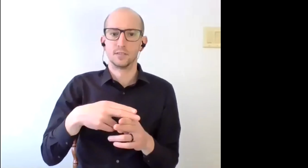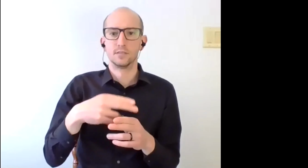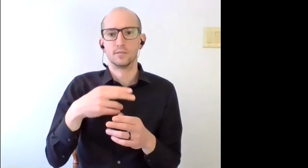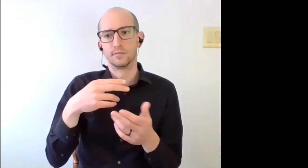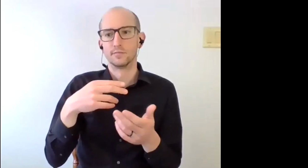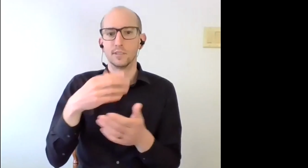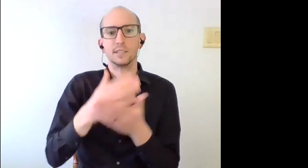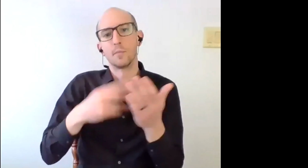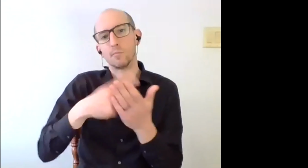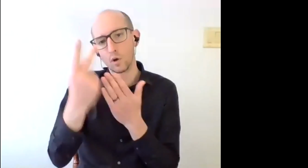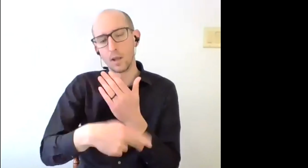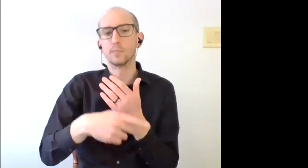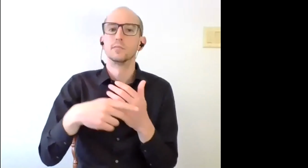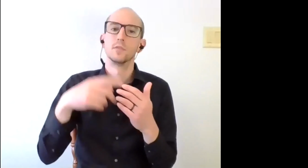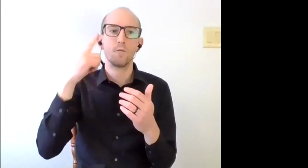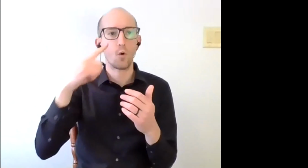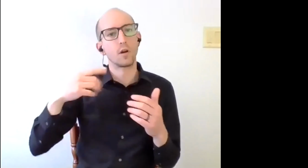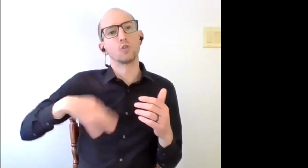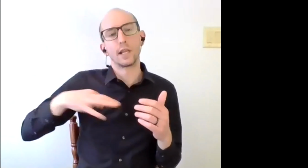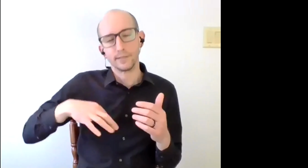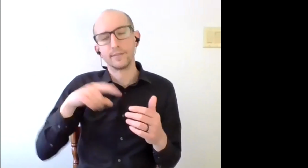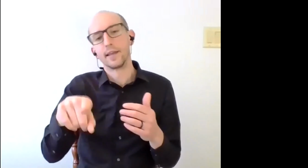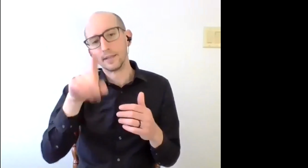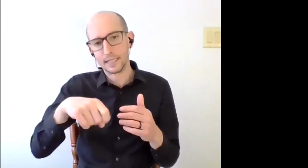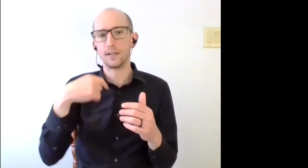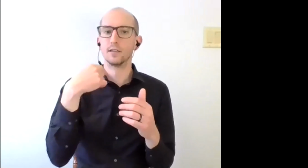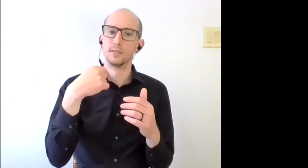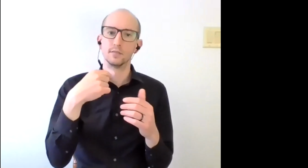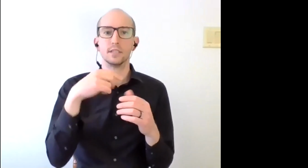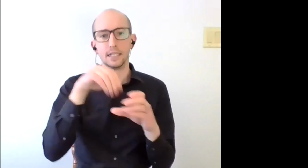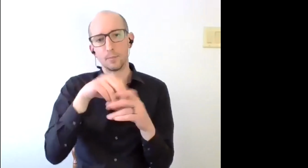and Dr. Lange referred to some programs that for purposes